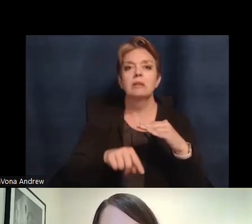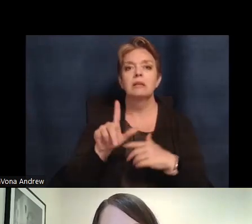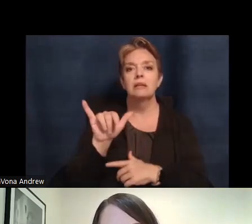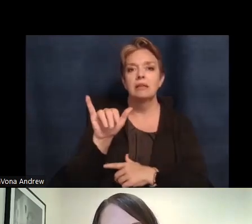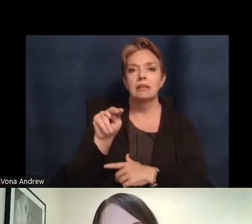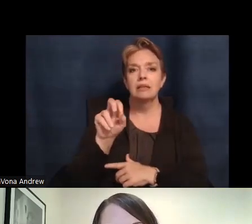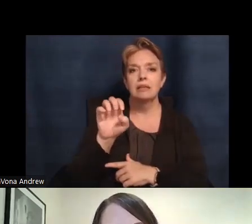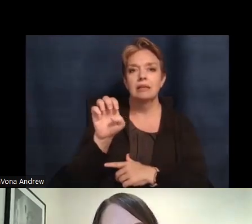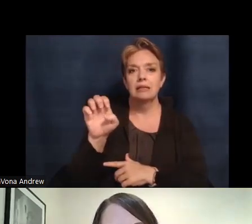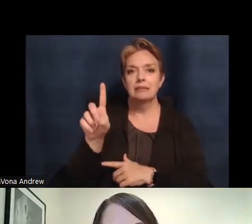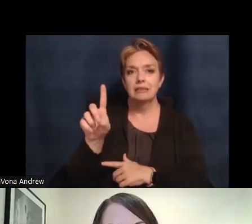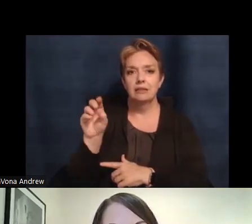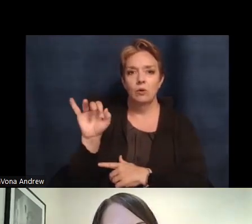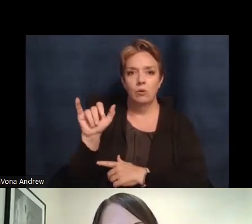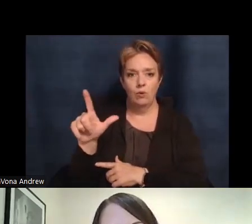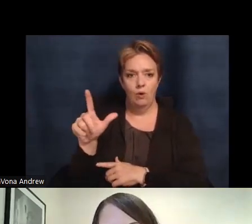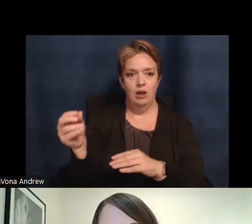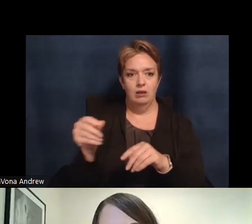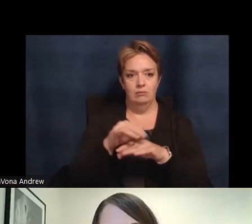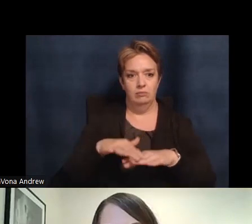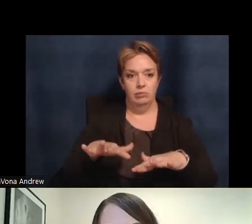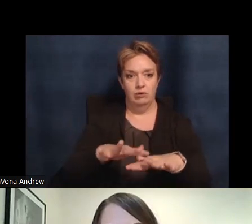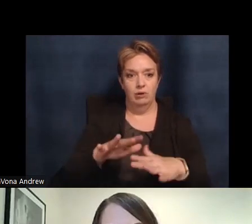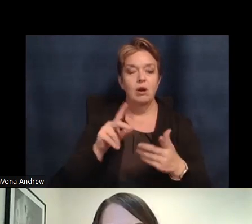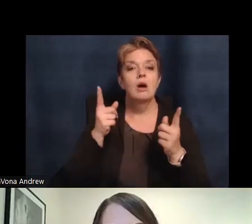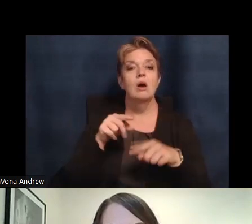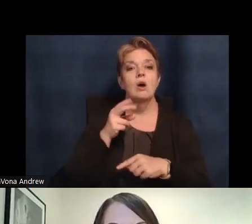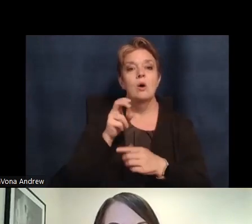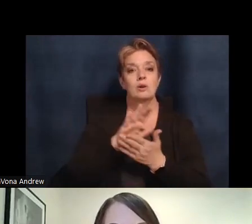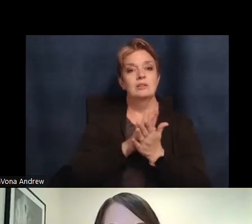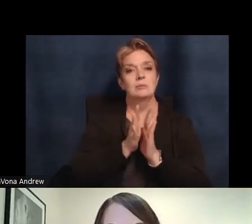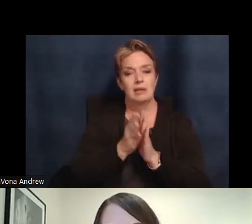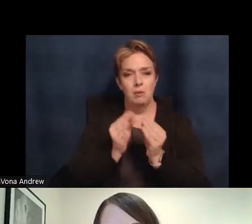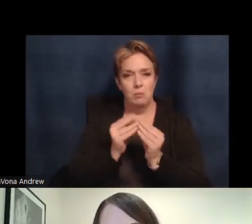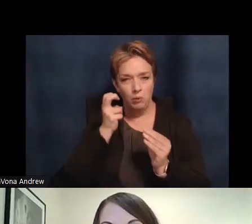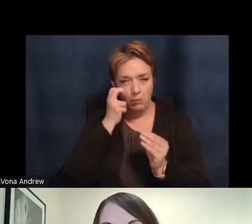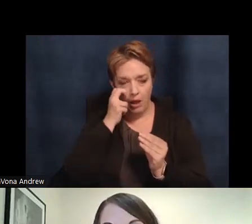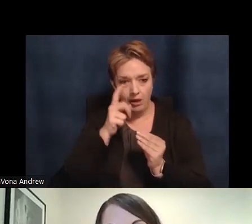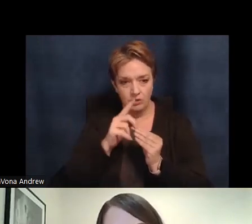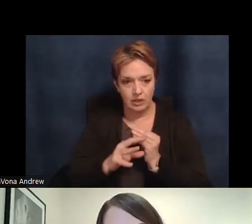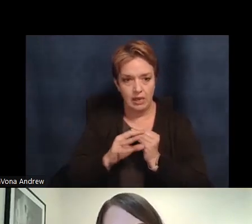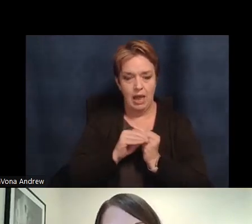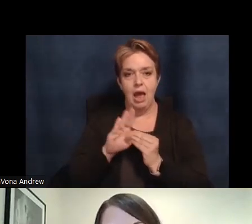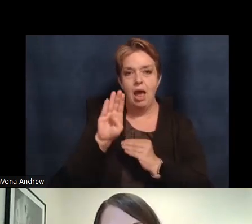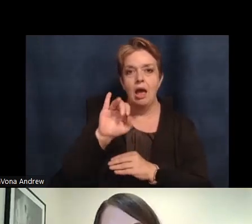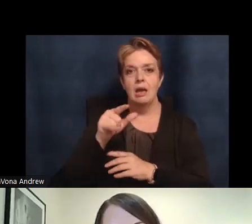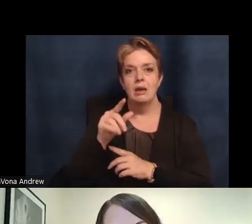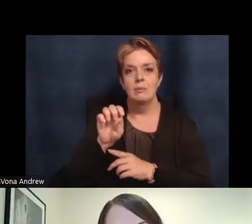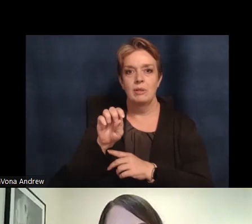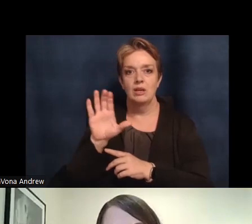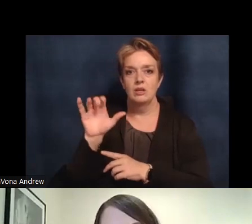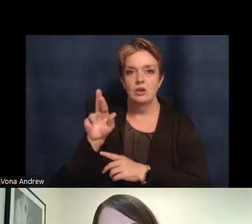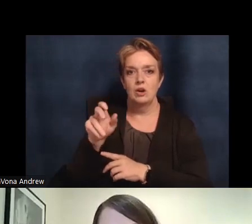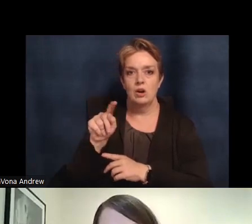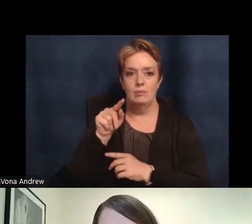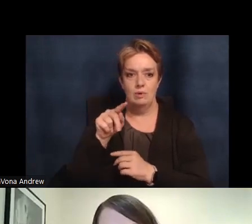But as she began to lose her vision, she added this beige carpet so there was a bit more contrast between the floor and her Chow Chows.